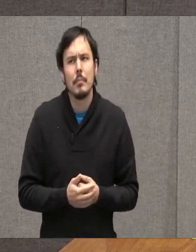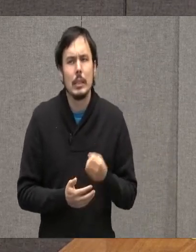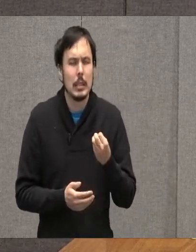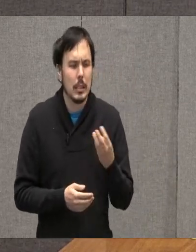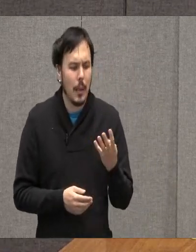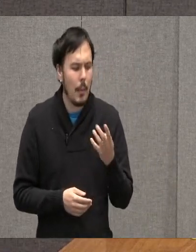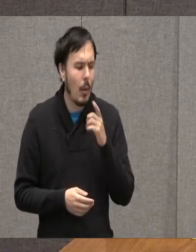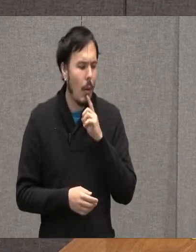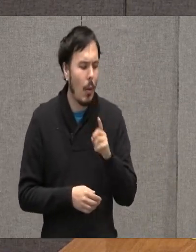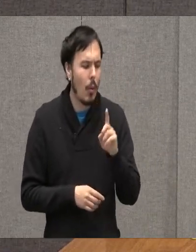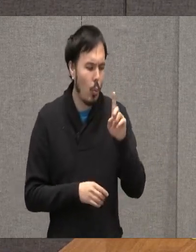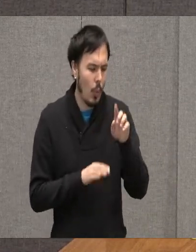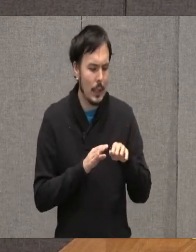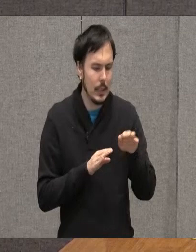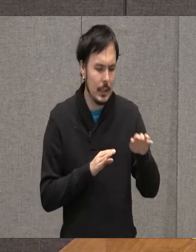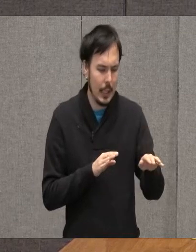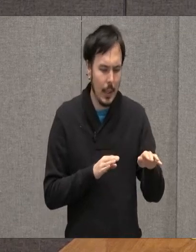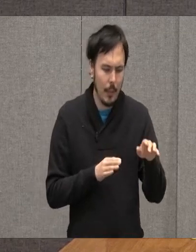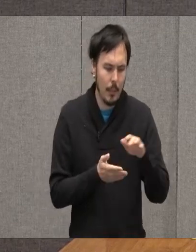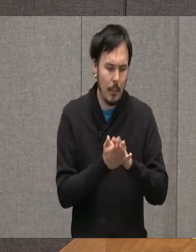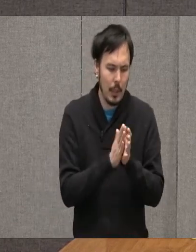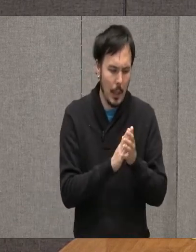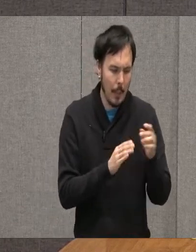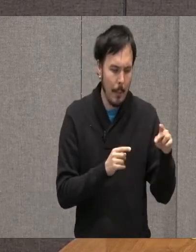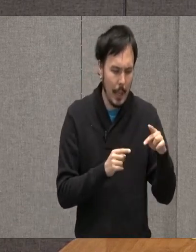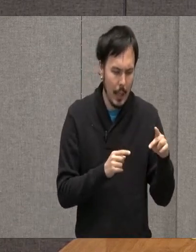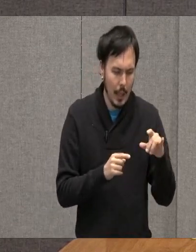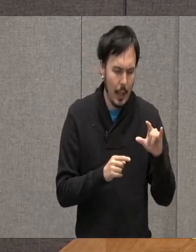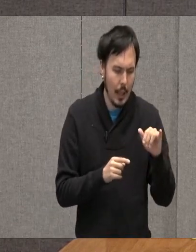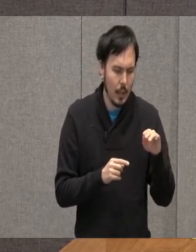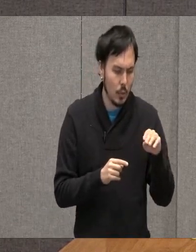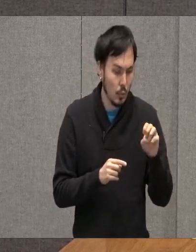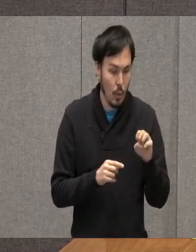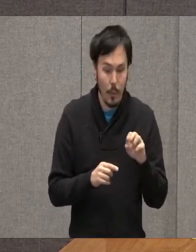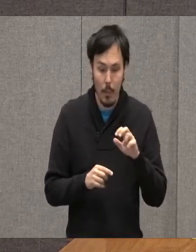some numbers are two step, some numbers might be three step.